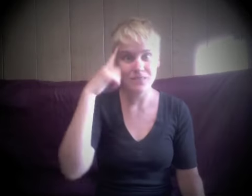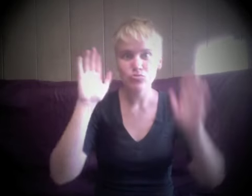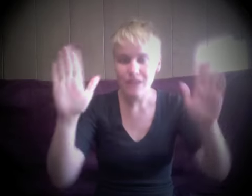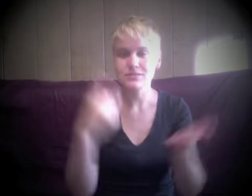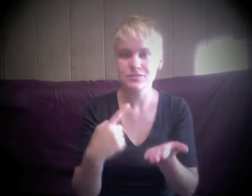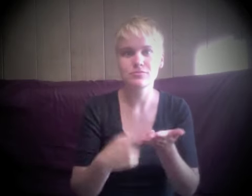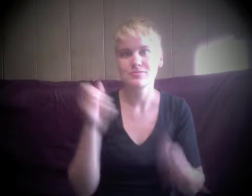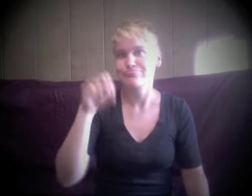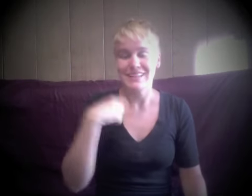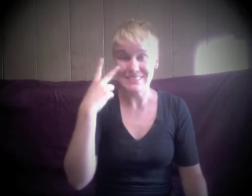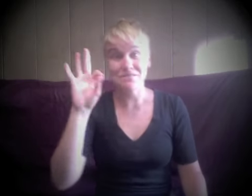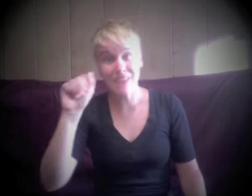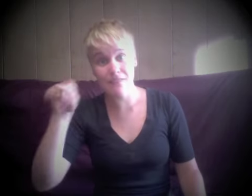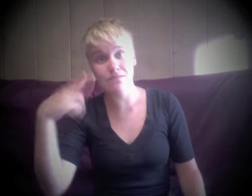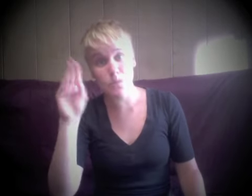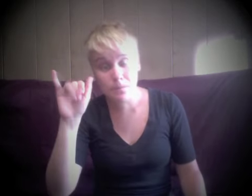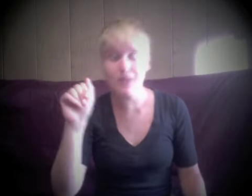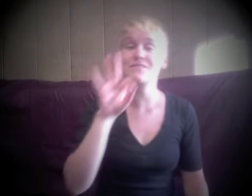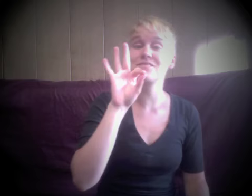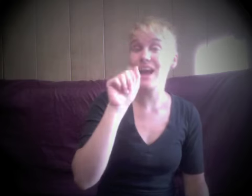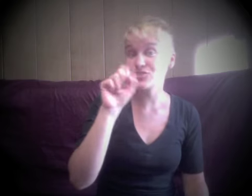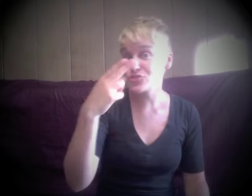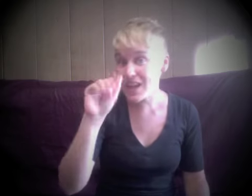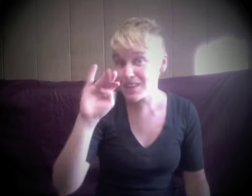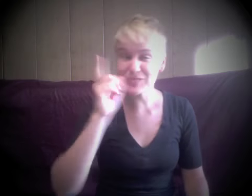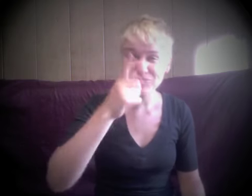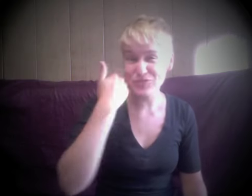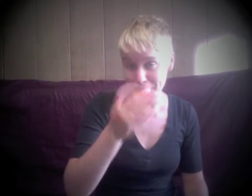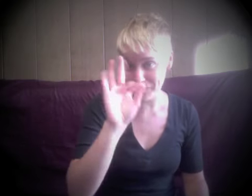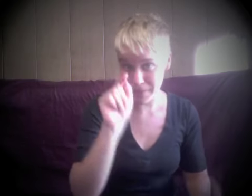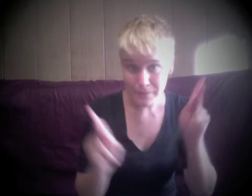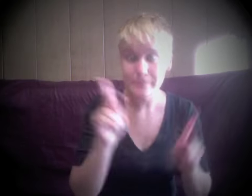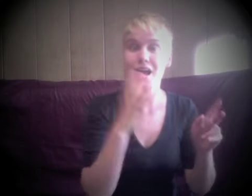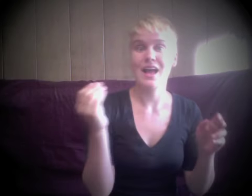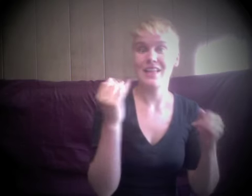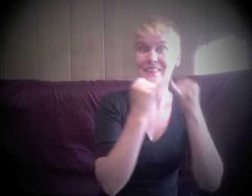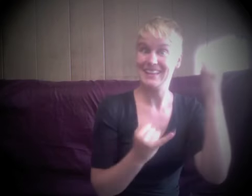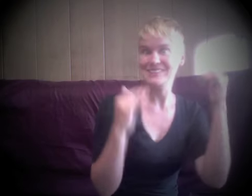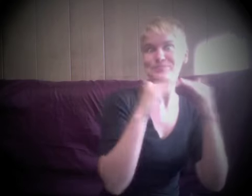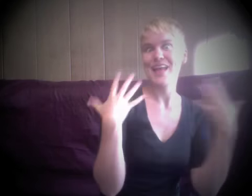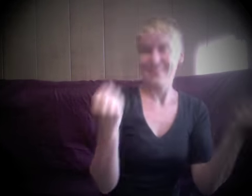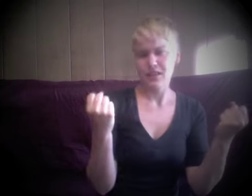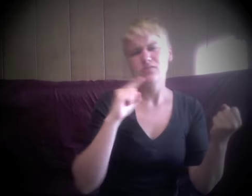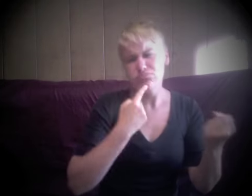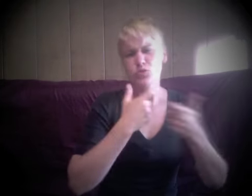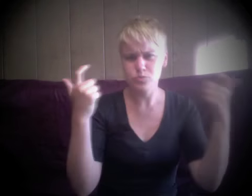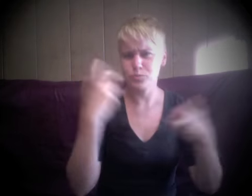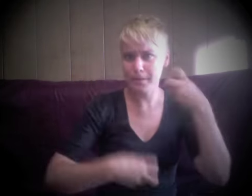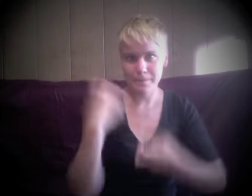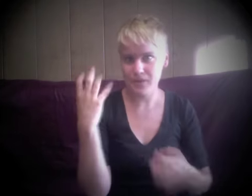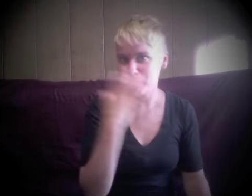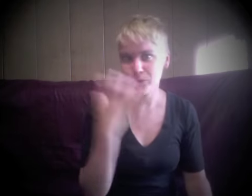Thank you for the great discussion. Fatphobia, fatshaming, and equating thinness with health is a huge problem.